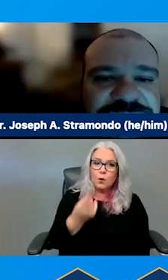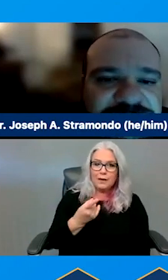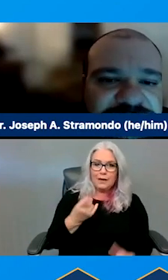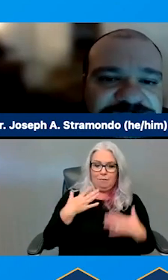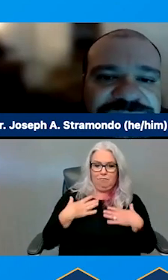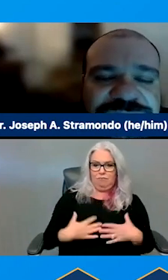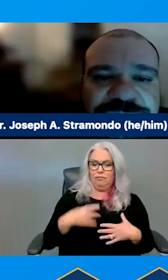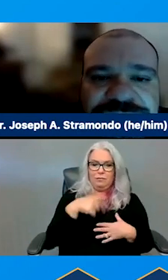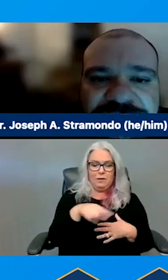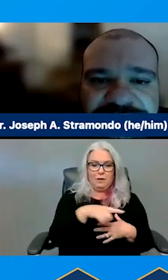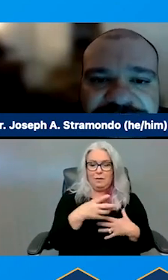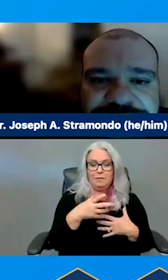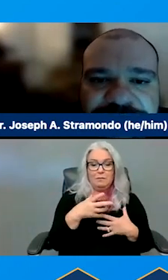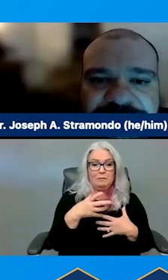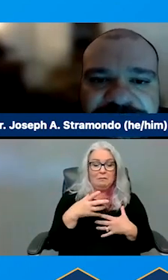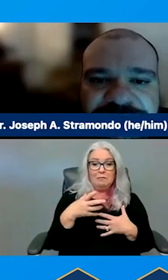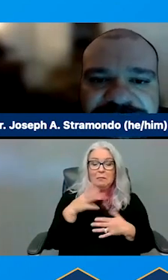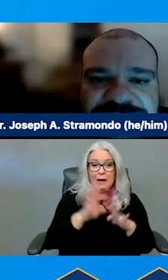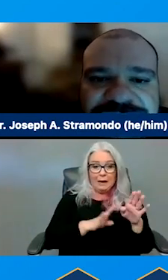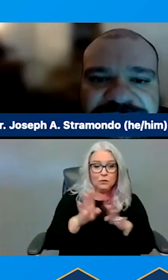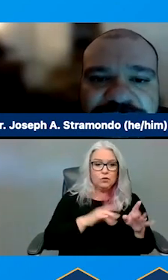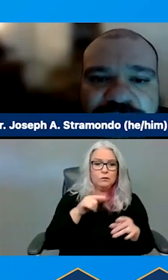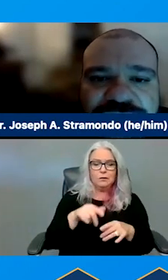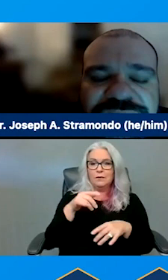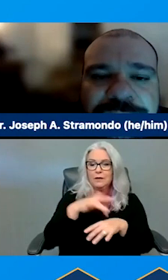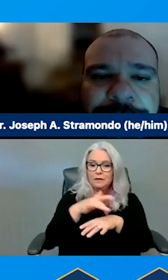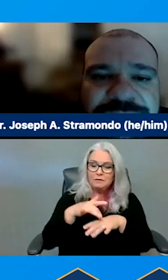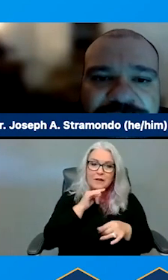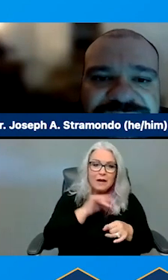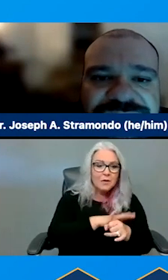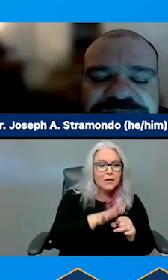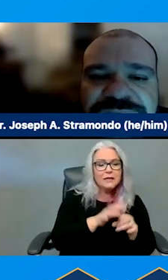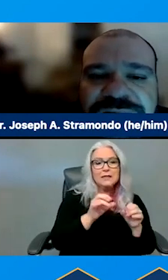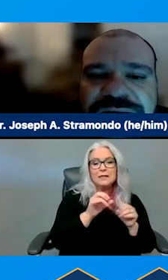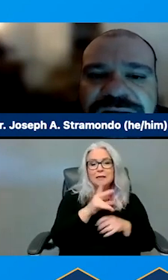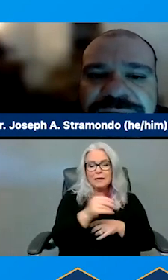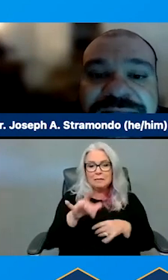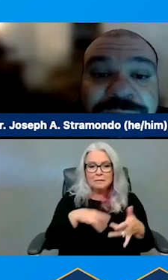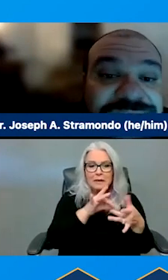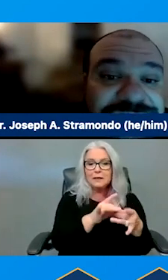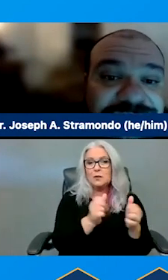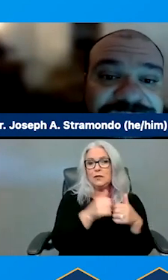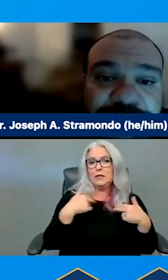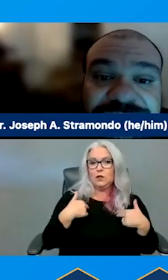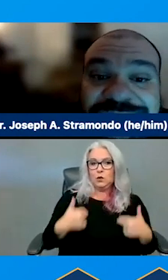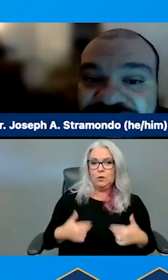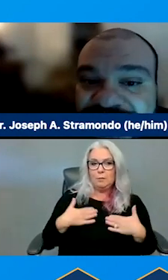the biology of the virus and of the human body. Okay. It's not only about how easily someone